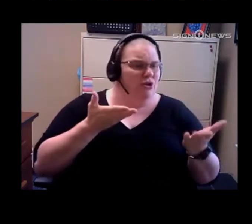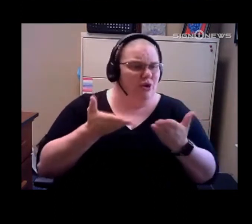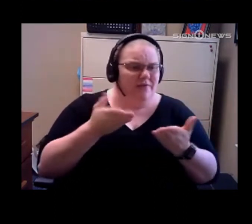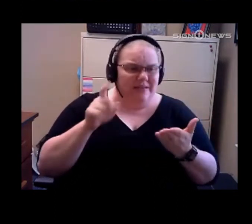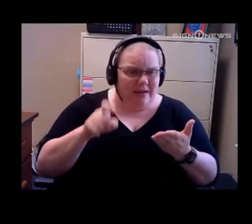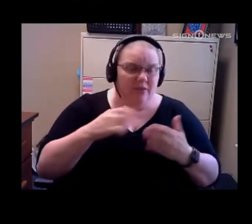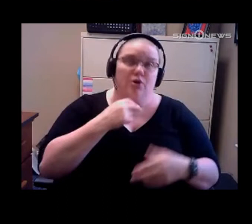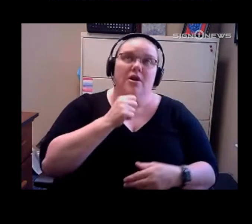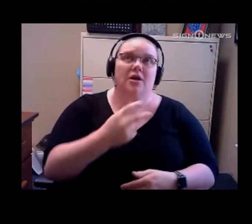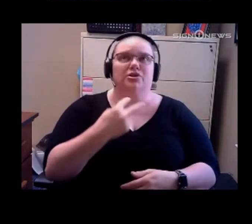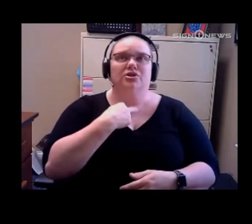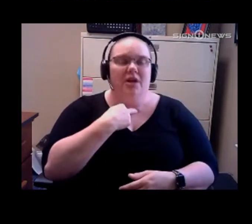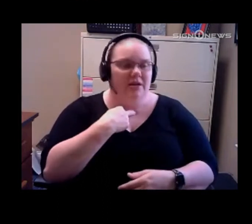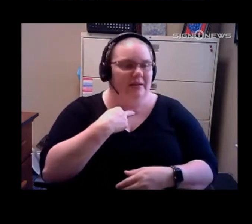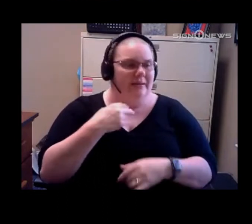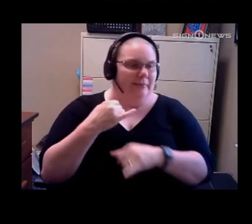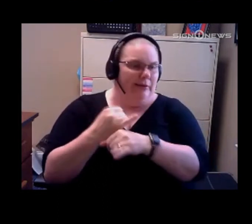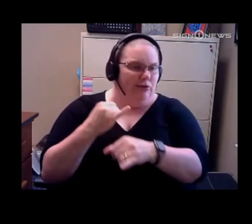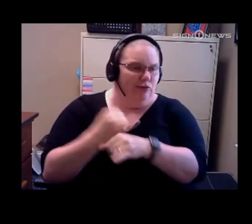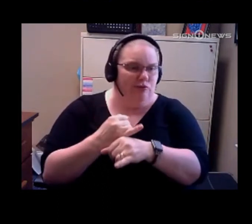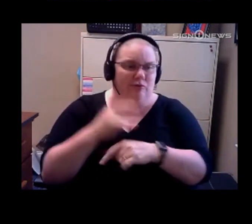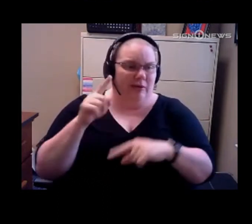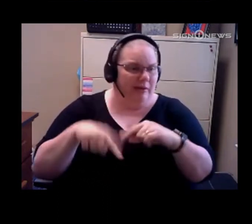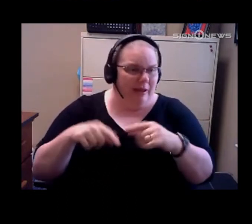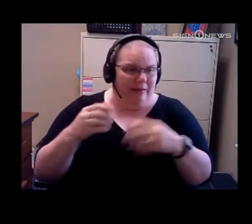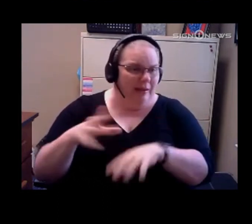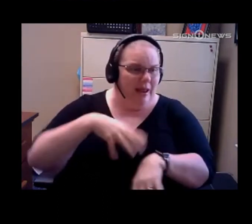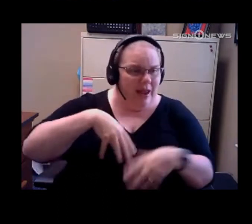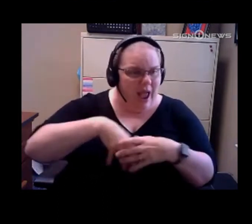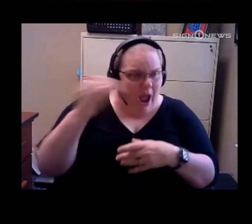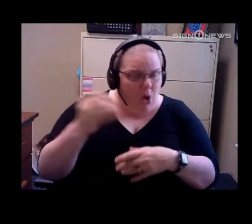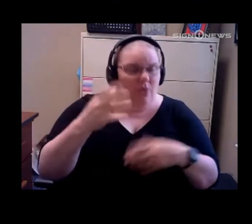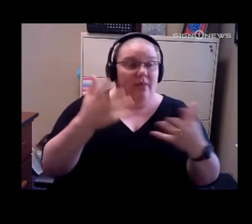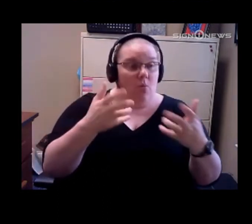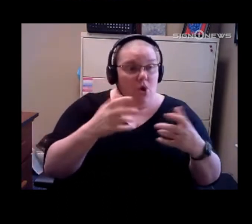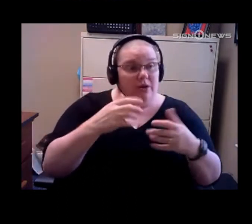to get staff that really help them you want to accessible Transportation even if you don't live